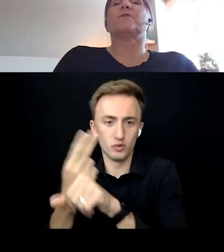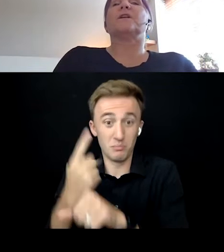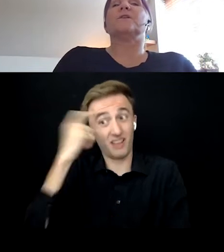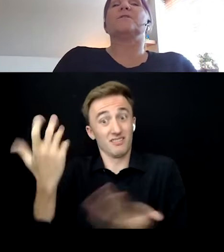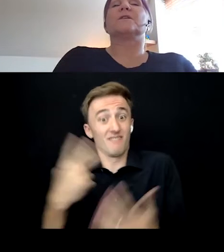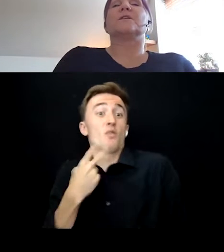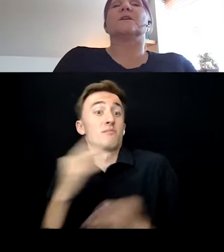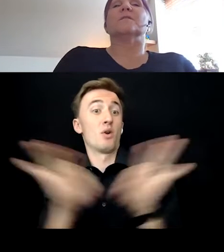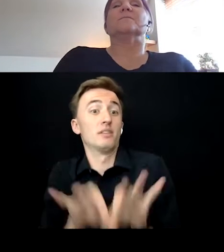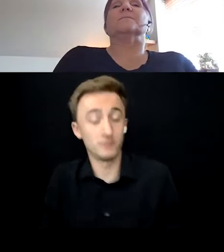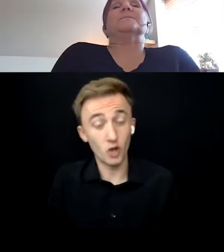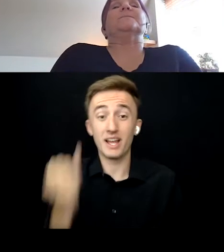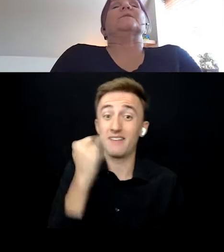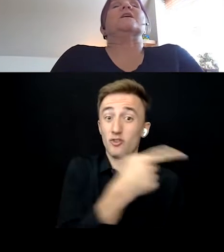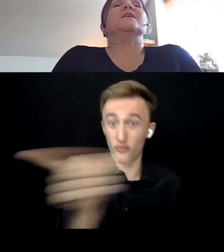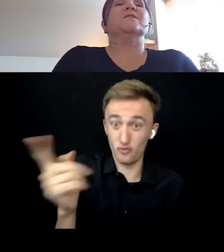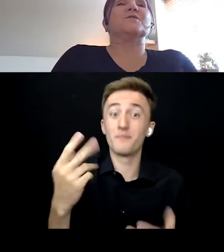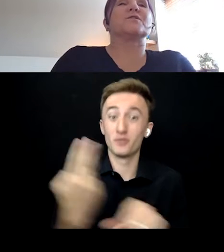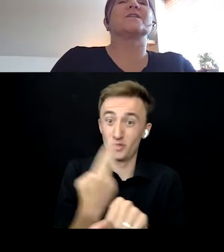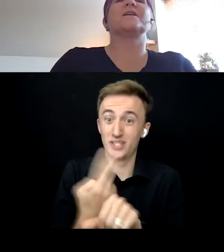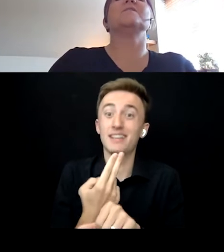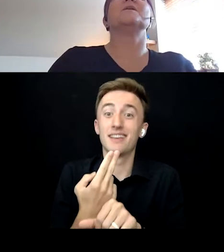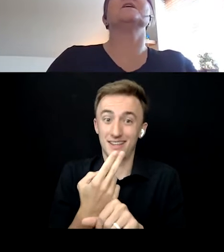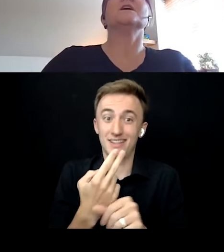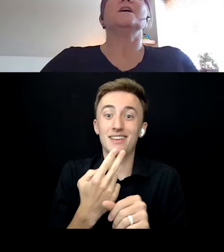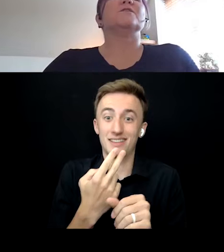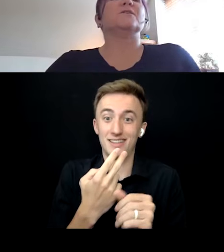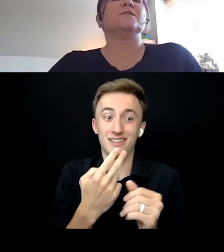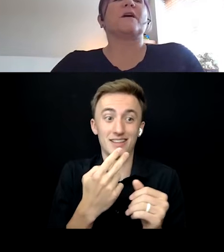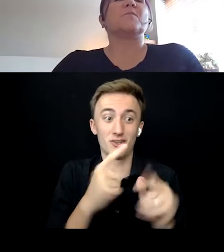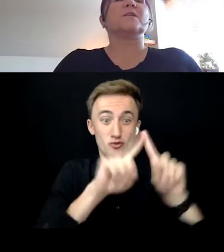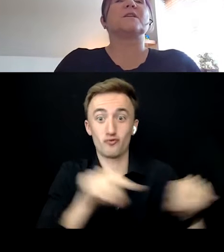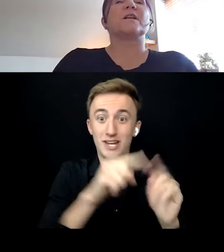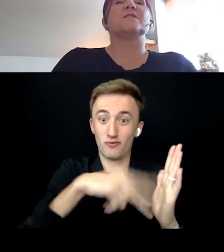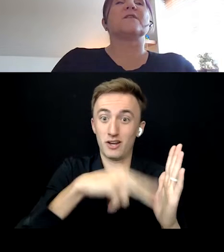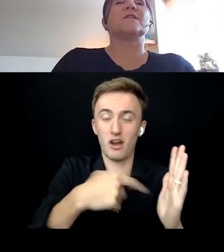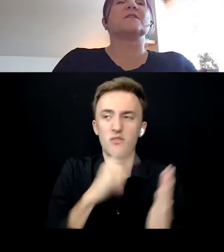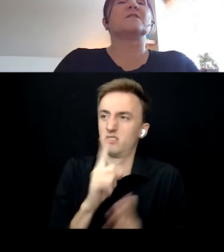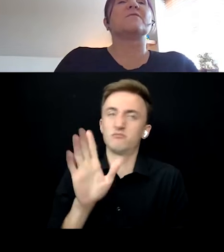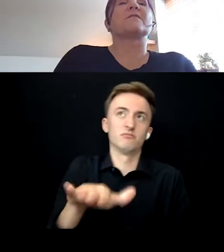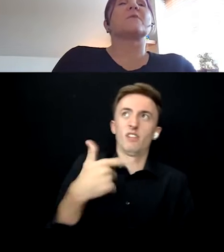reader user and thinking -- I don't trust anybody to develop or design interfaces that affect the